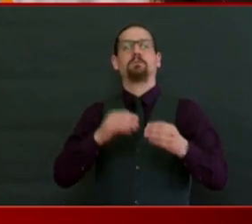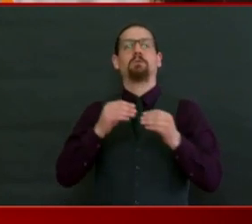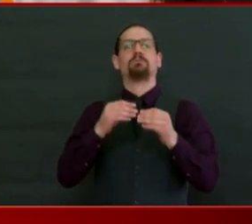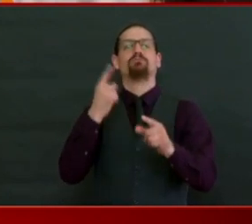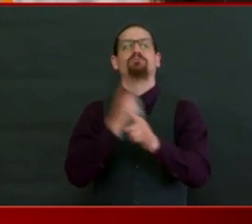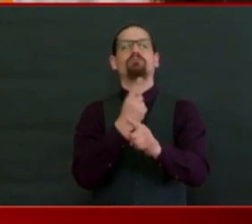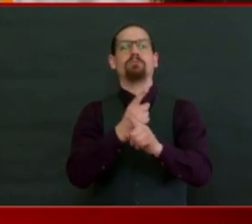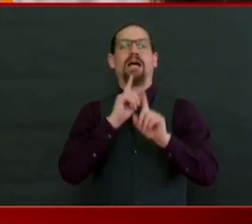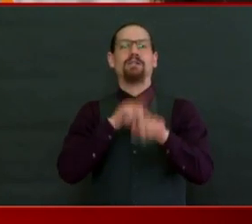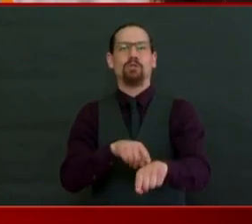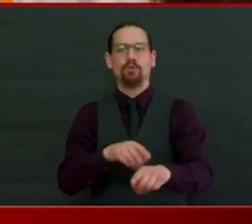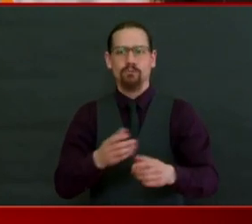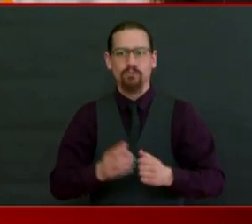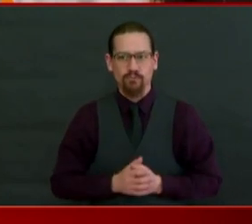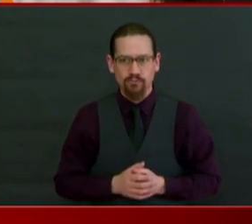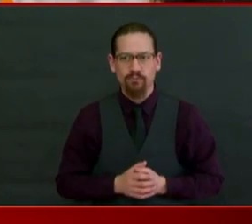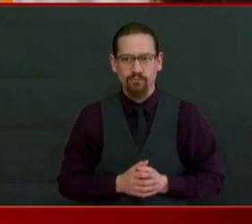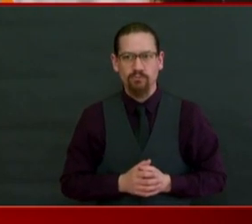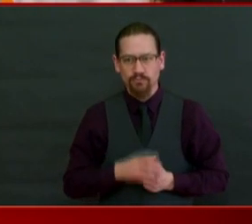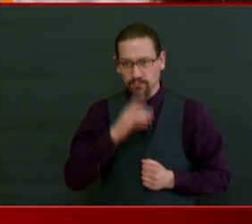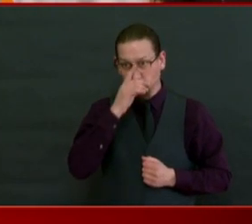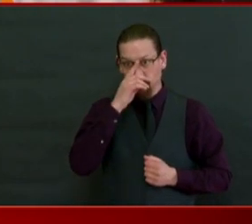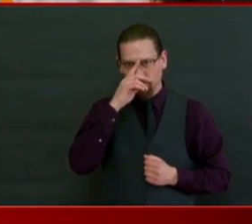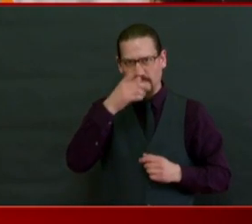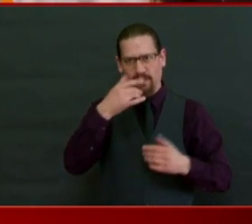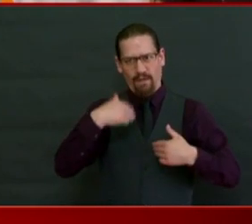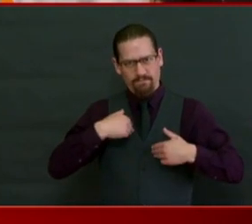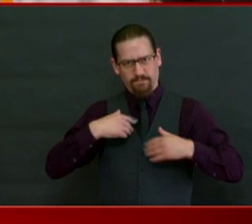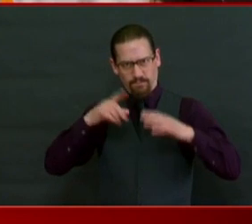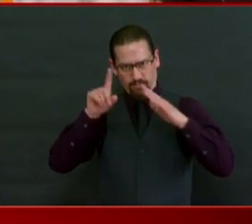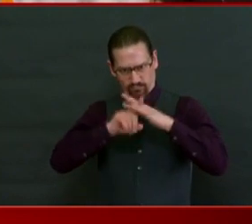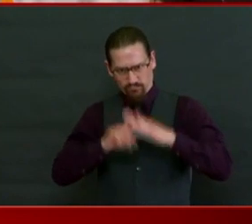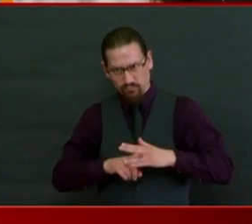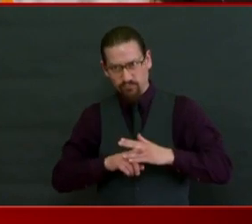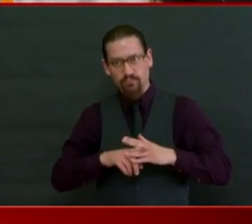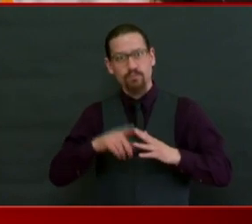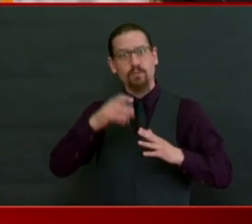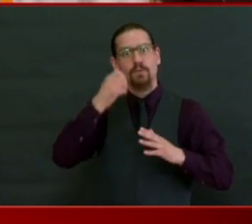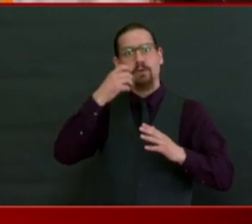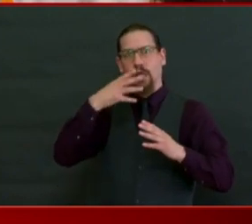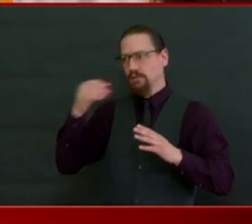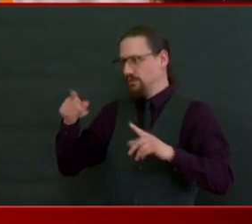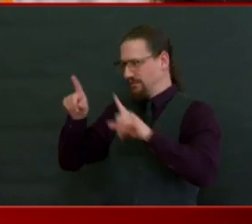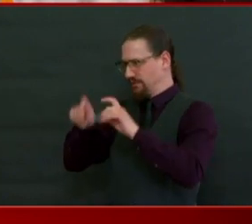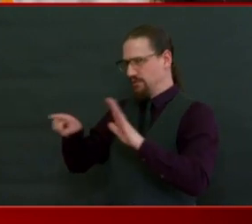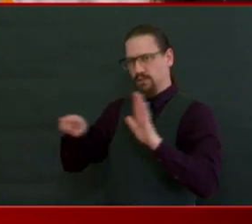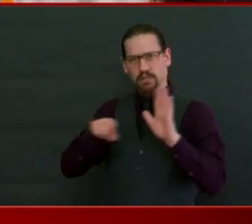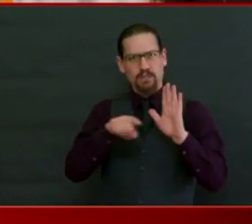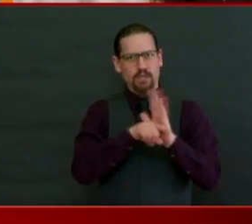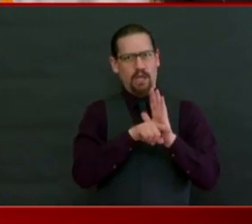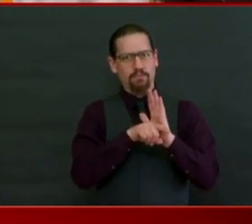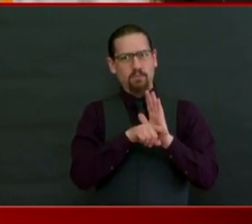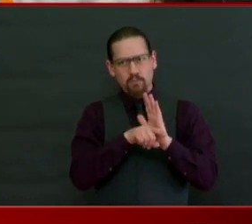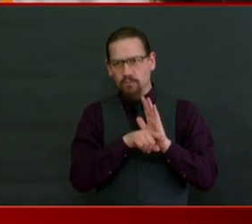THAT WANT TO TEST IS IN ZONE, IF SOMEONE STILL HAVE SYMPTOMS, THEY SHOULD STAY HOME AND NOT GO